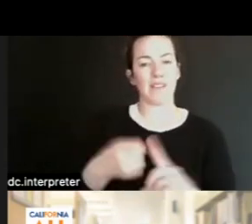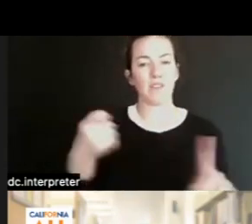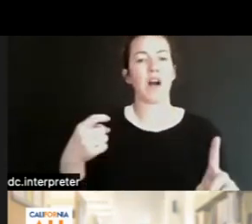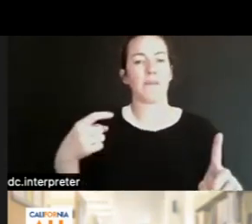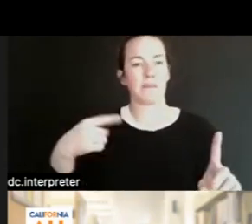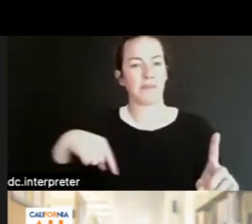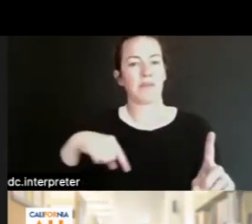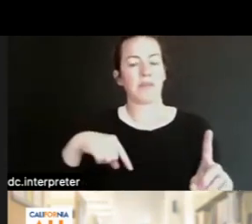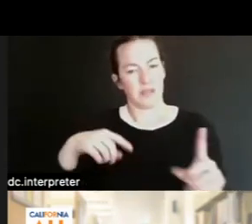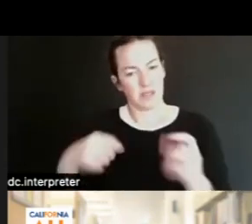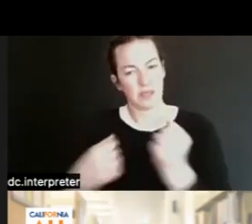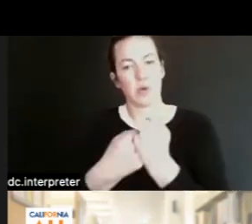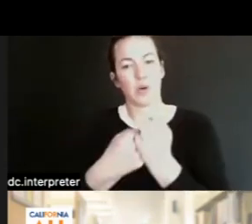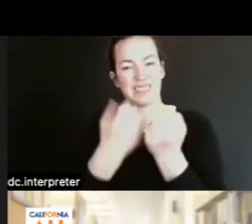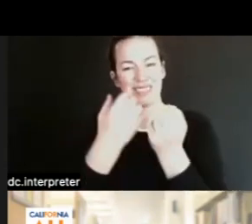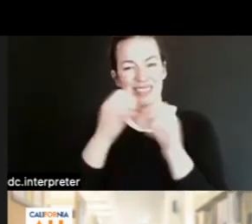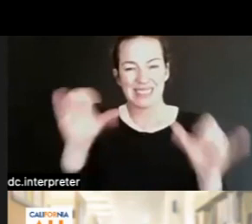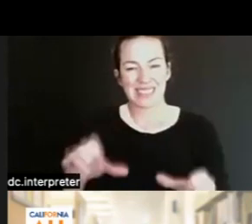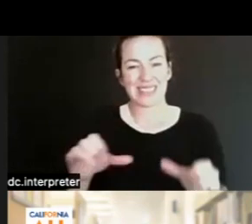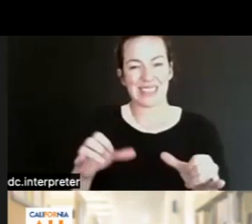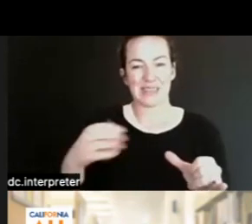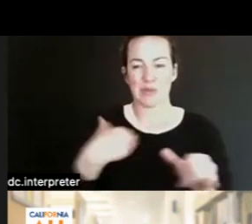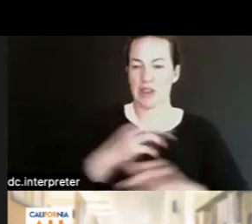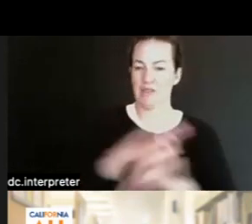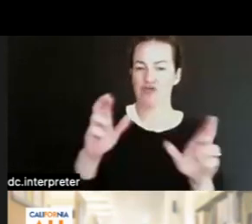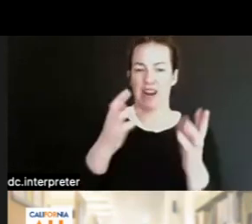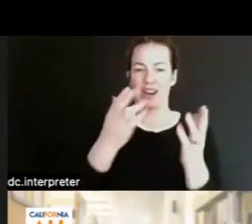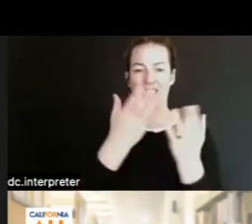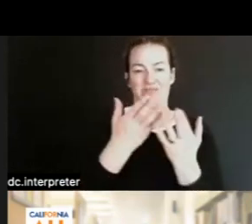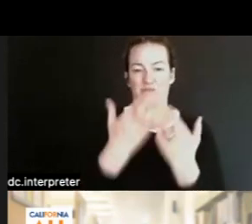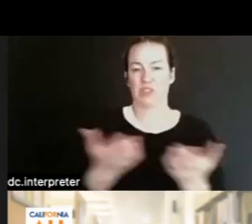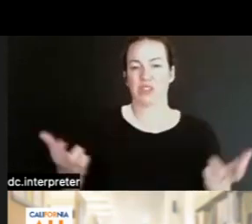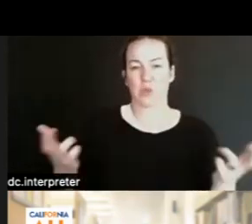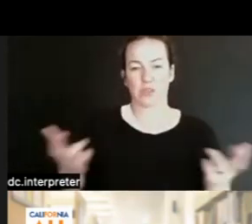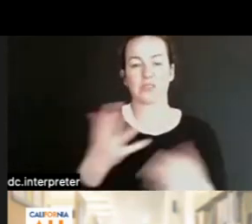support systems and the resources that we have at our hands. And as we go forward,